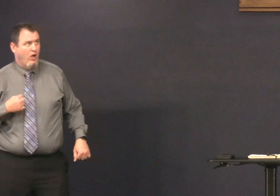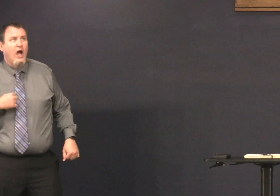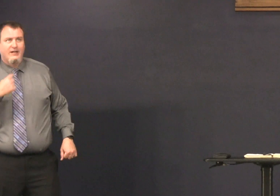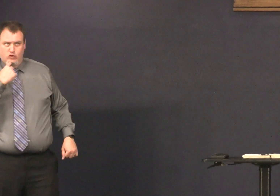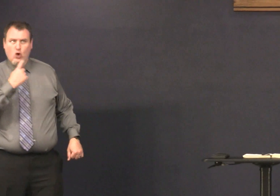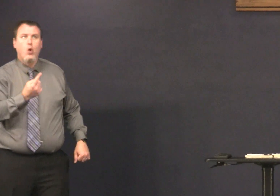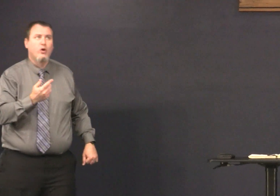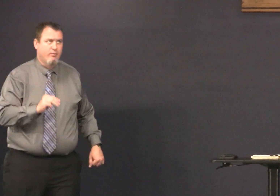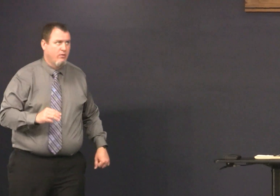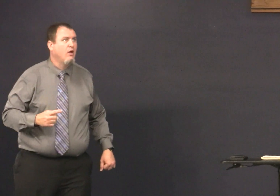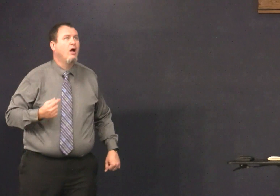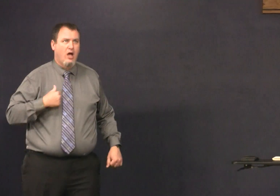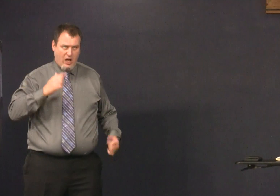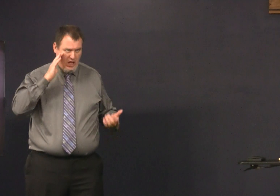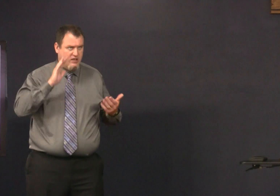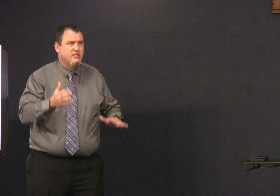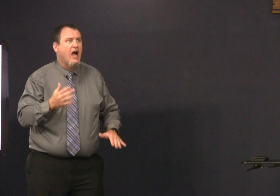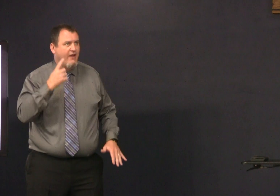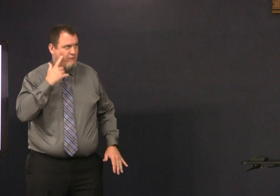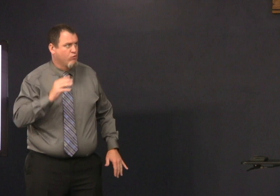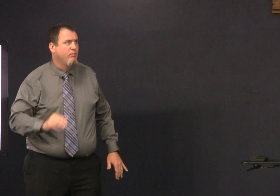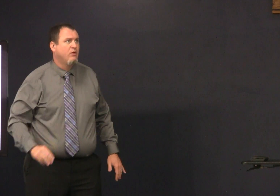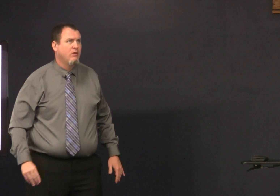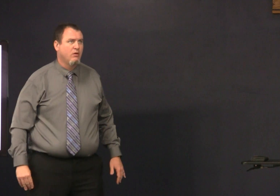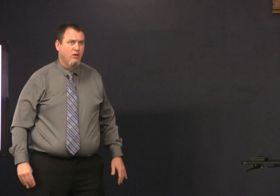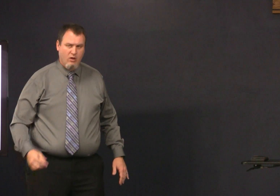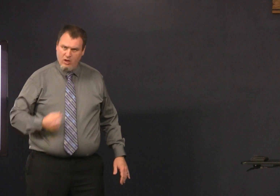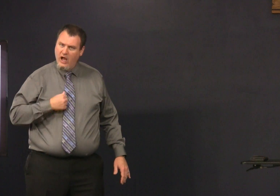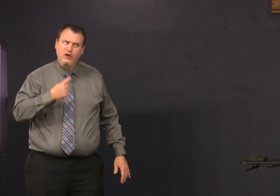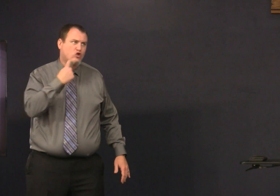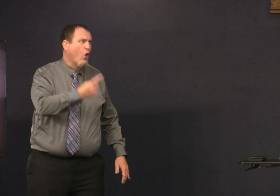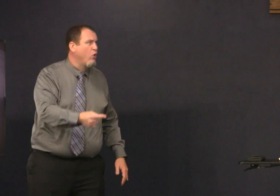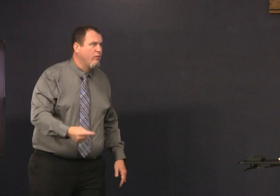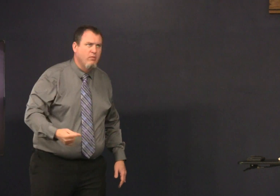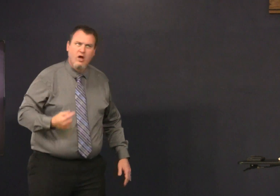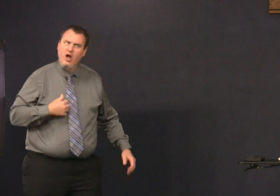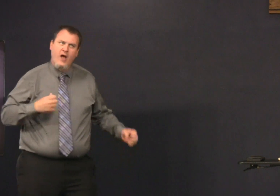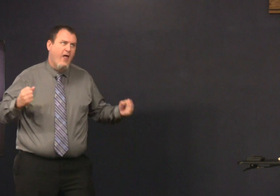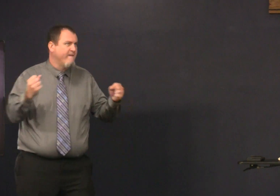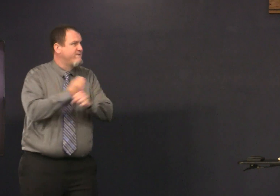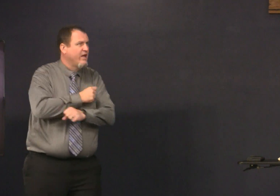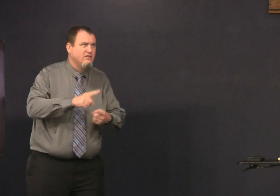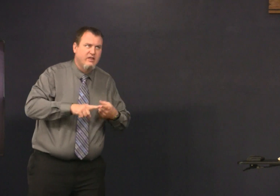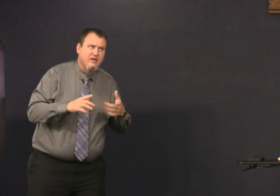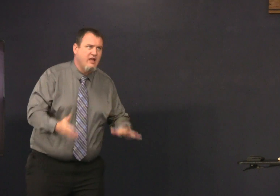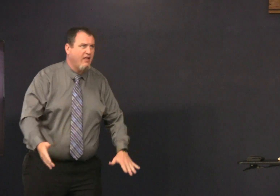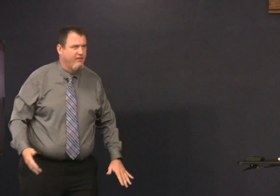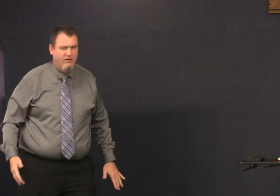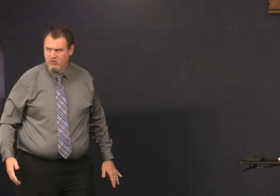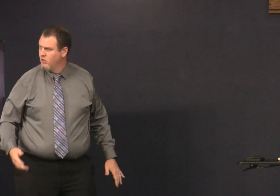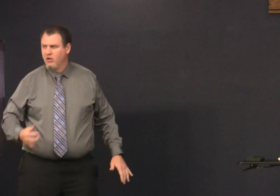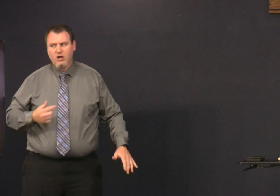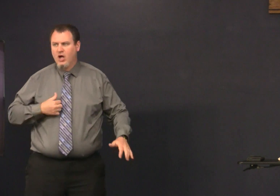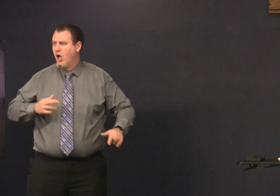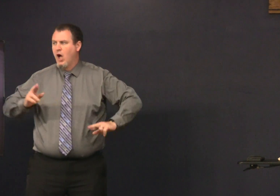I told them that he was going to die and was going to fight to the death